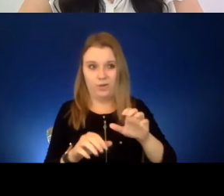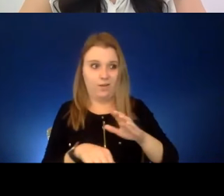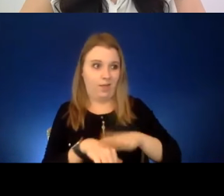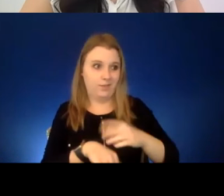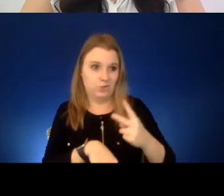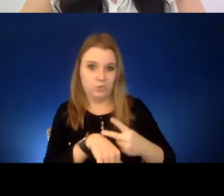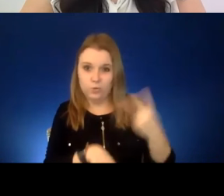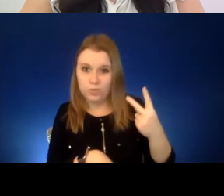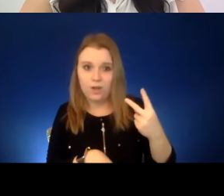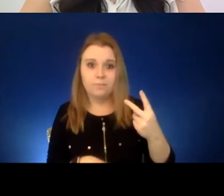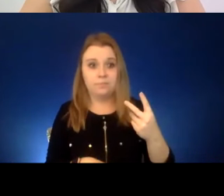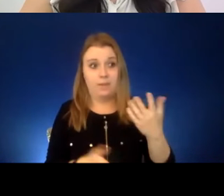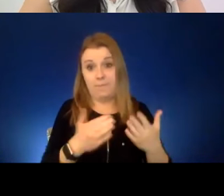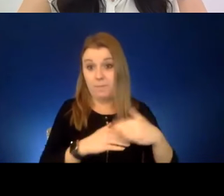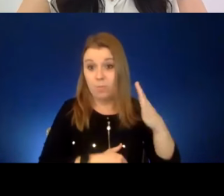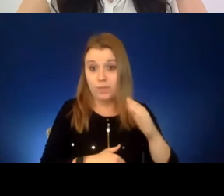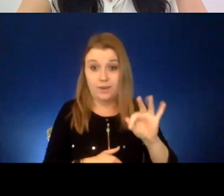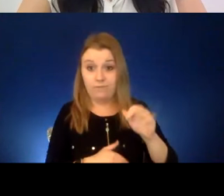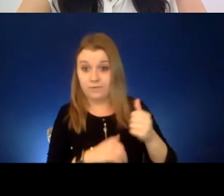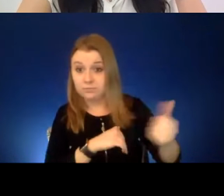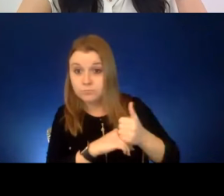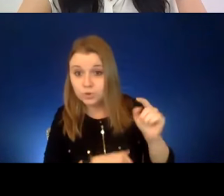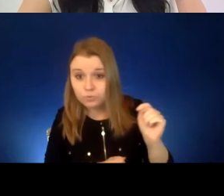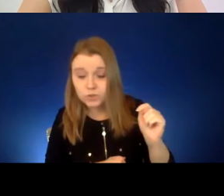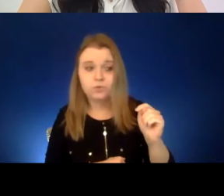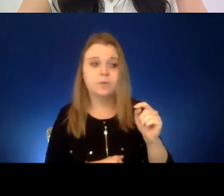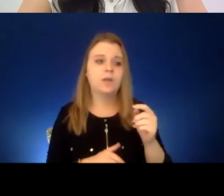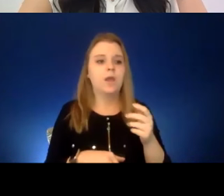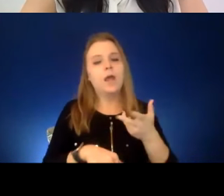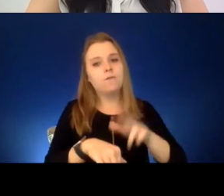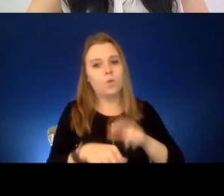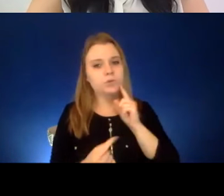so sometimes even more than that. And then of course placing them on the edges.